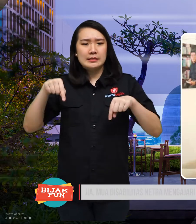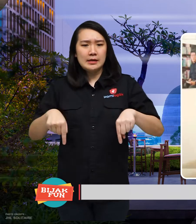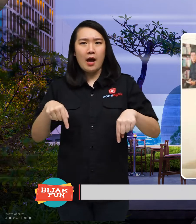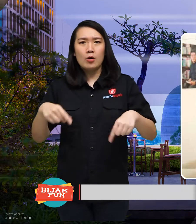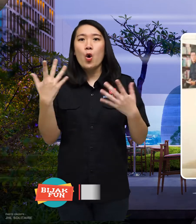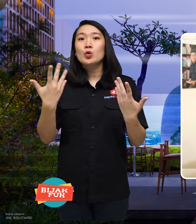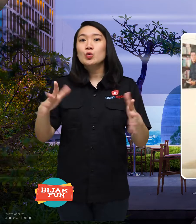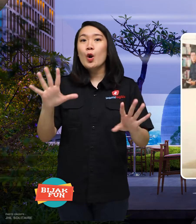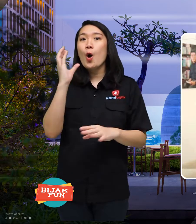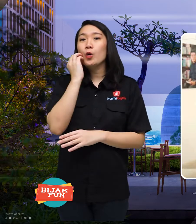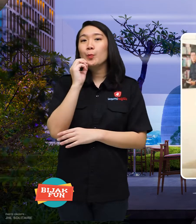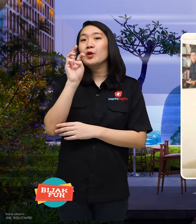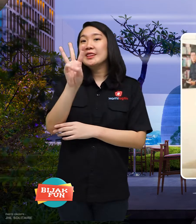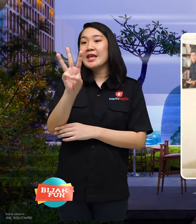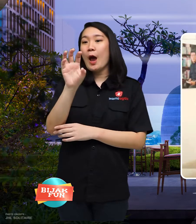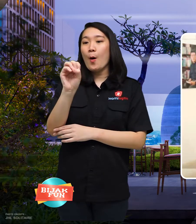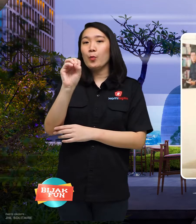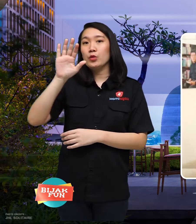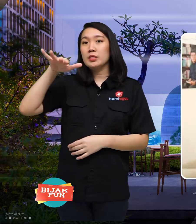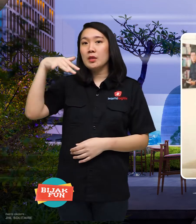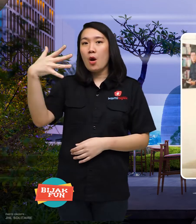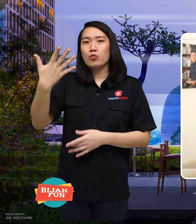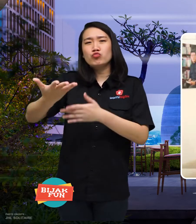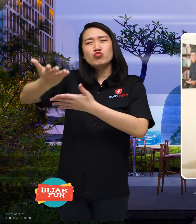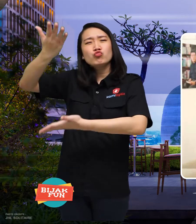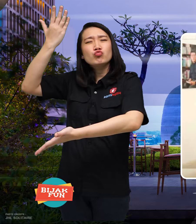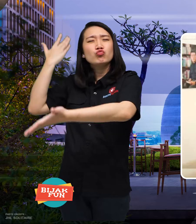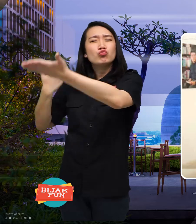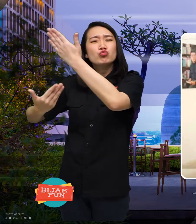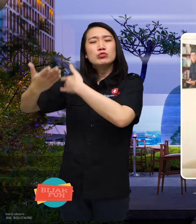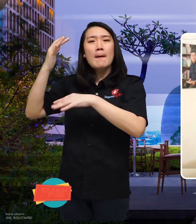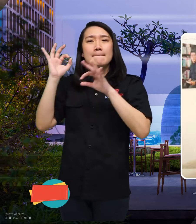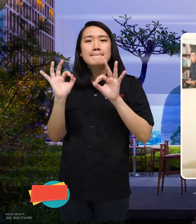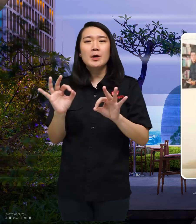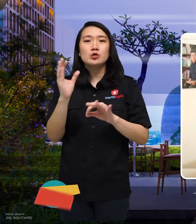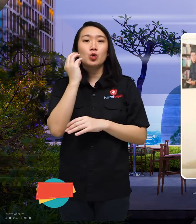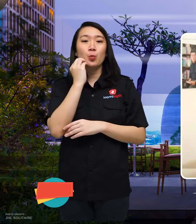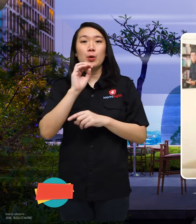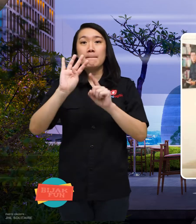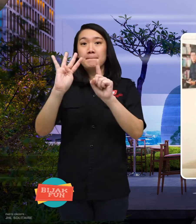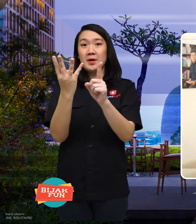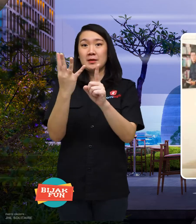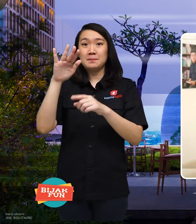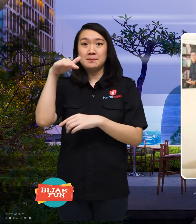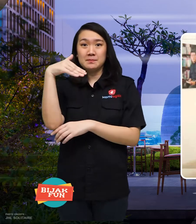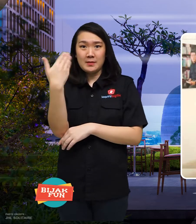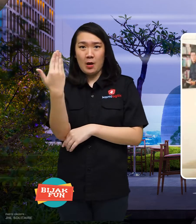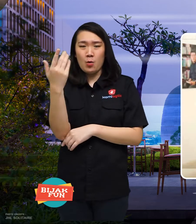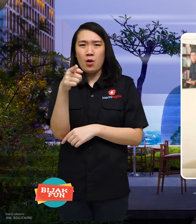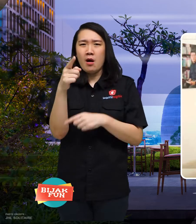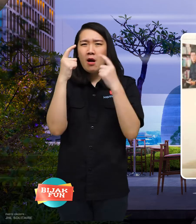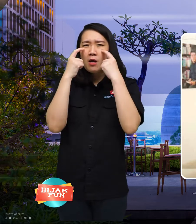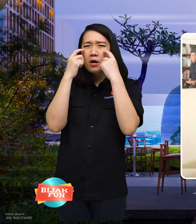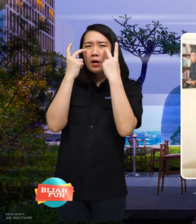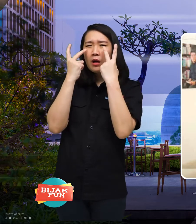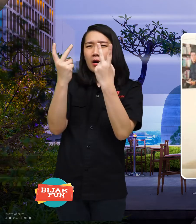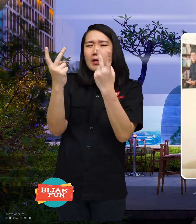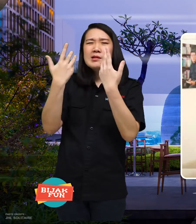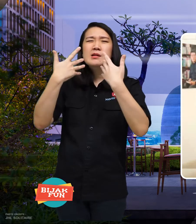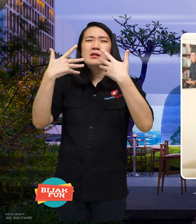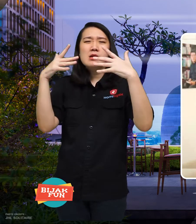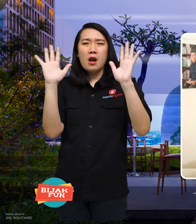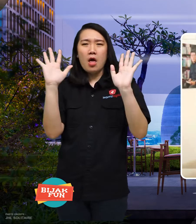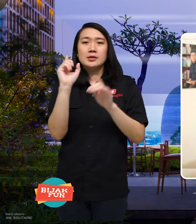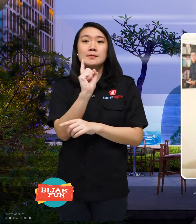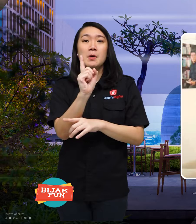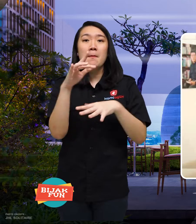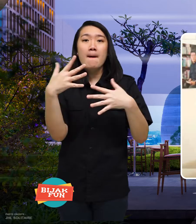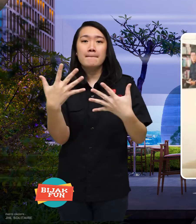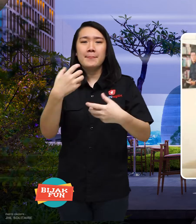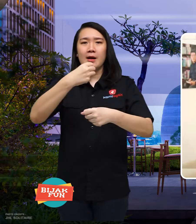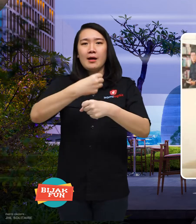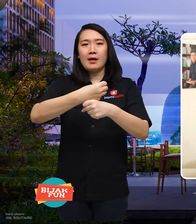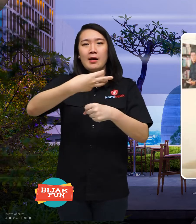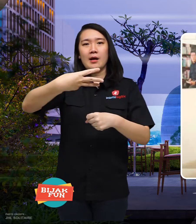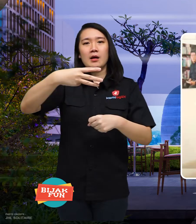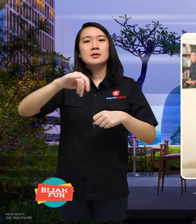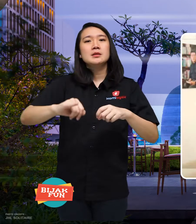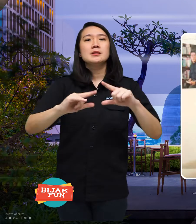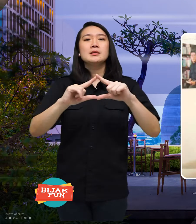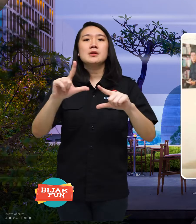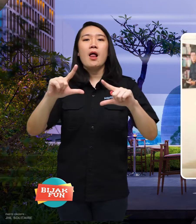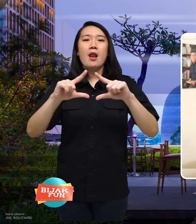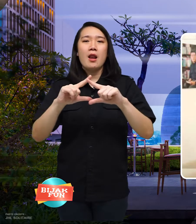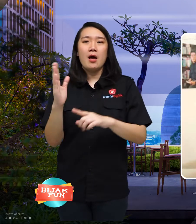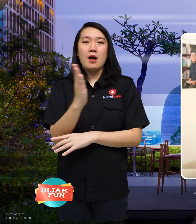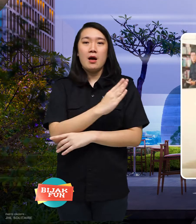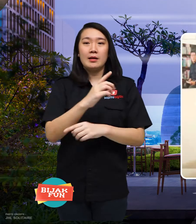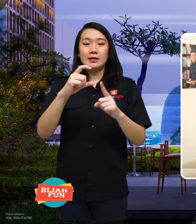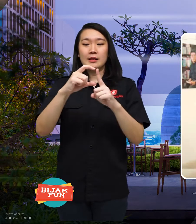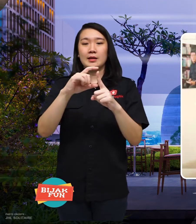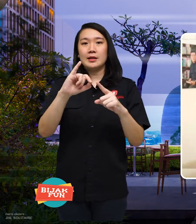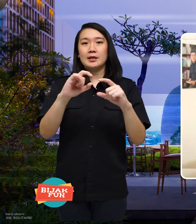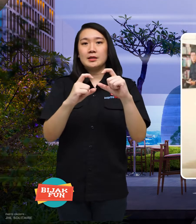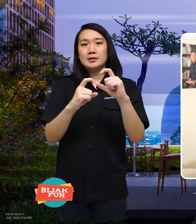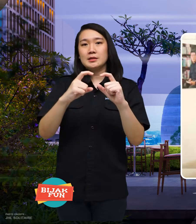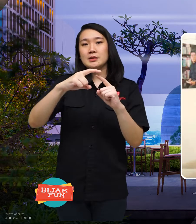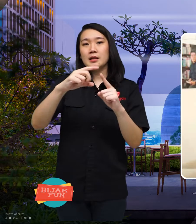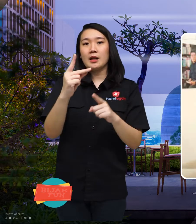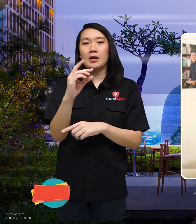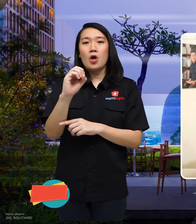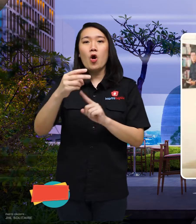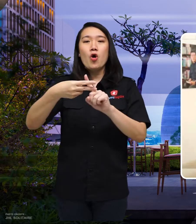Back when she was 14 years old, he lost His vision is due to retinal dystrophy.